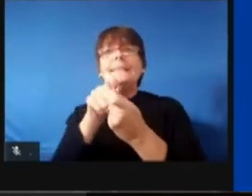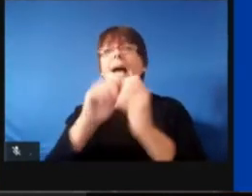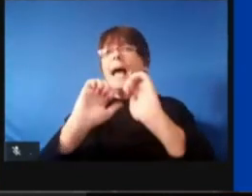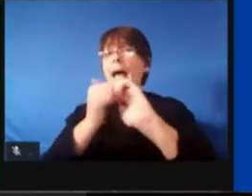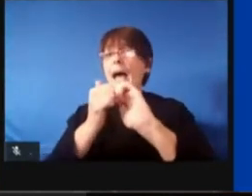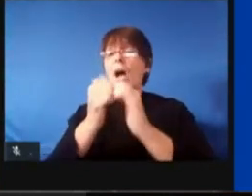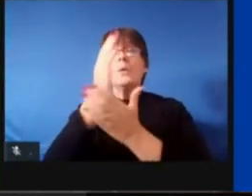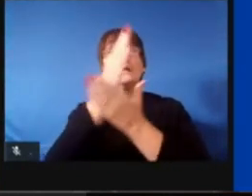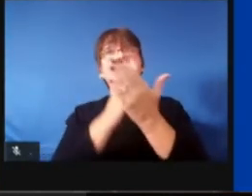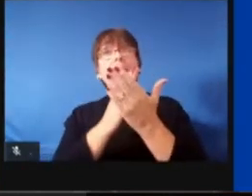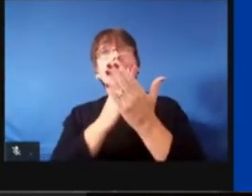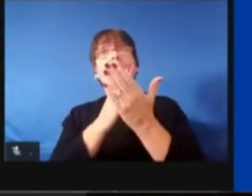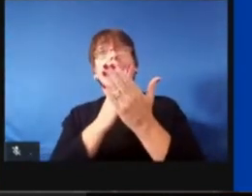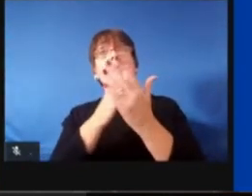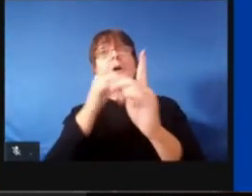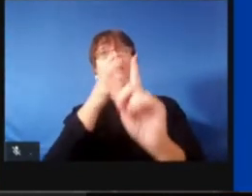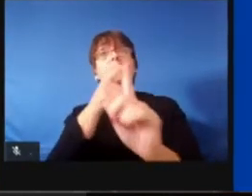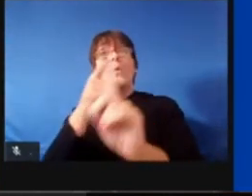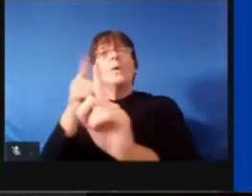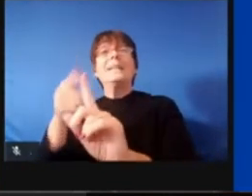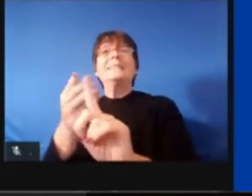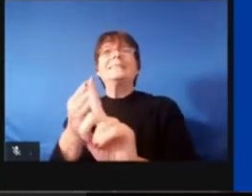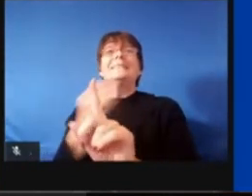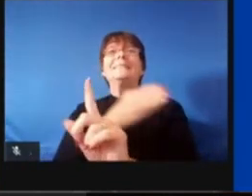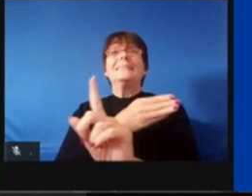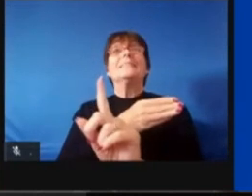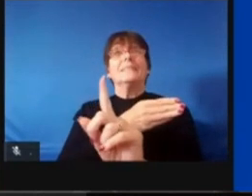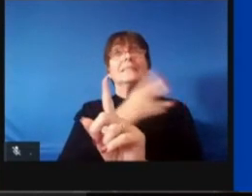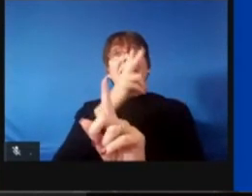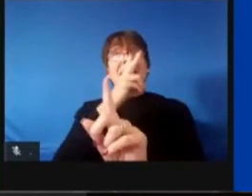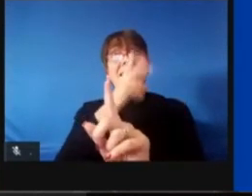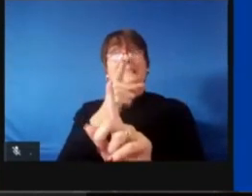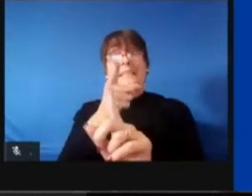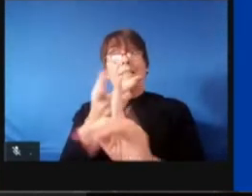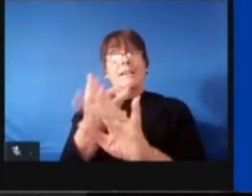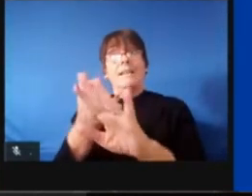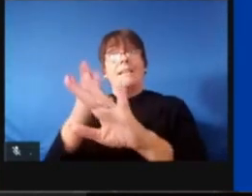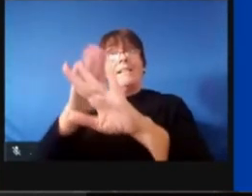WALK YOU THROUGH. WE WILL USE THIS MORE AND MORE IN THE FUTURE AND I WILL EXPLAIN WHY IN A MOMENT.